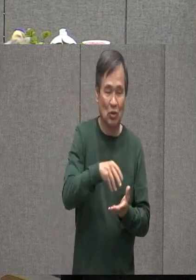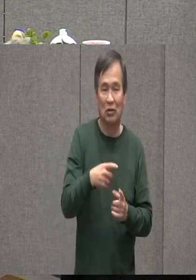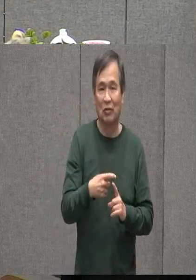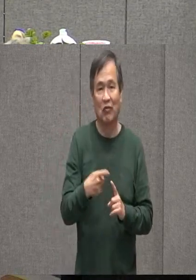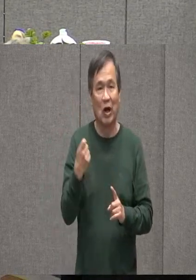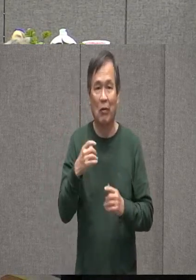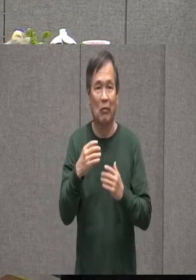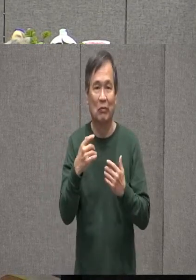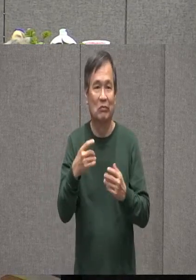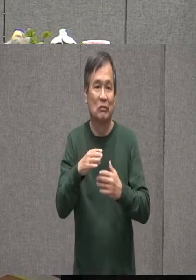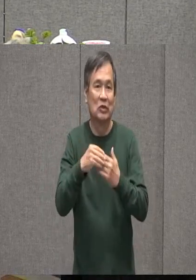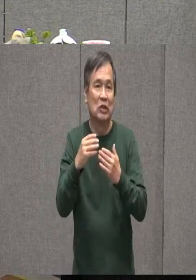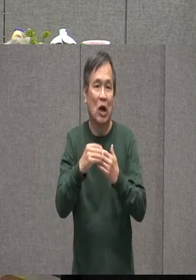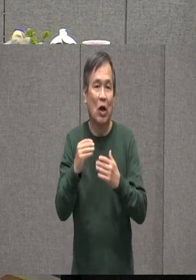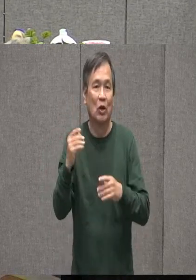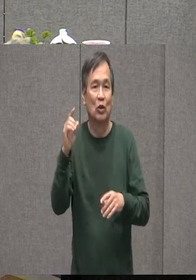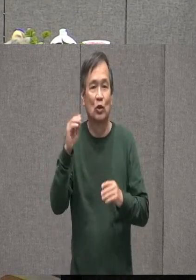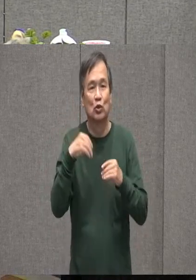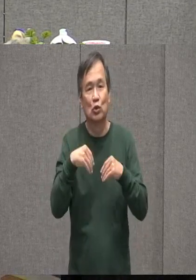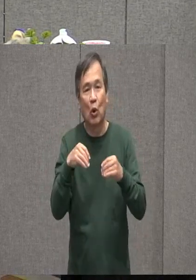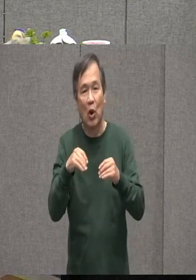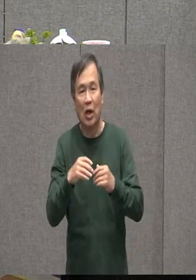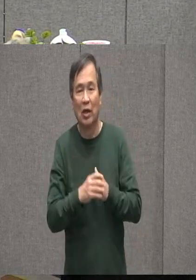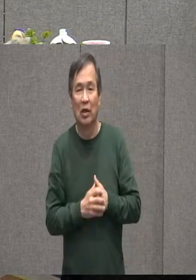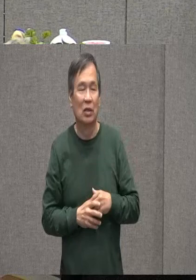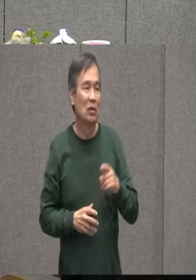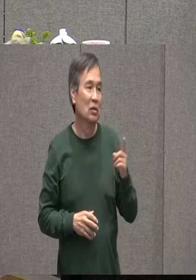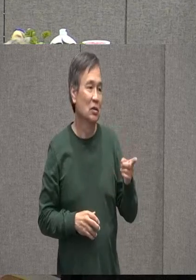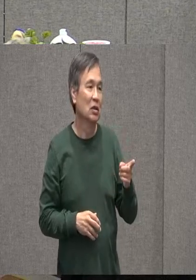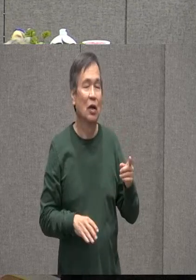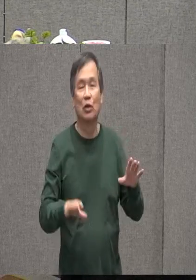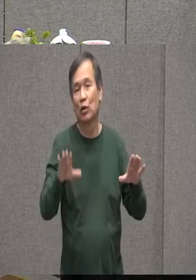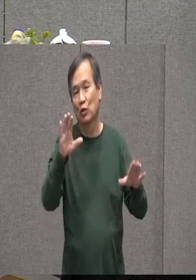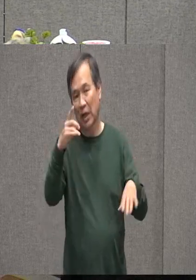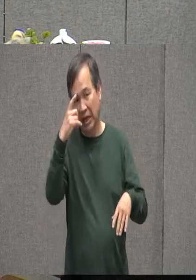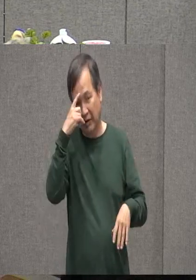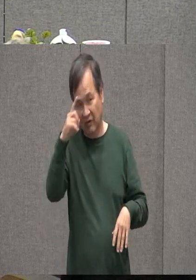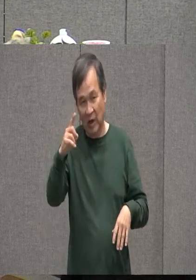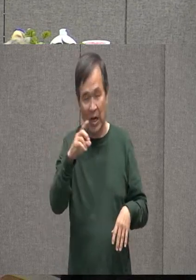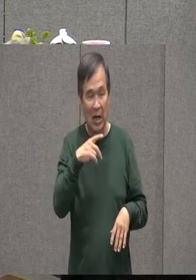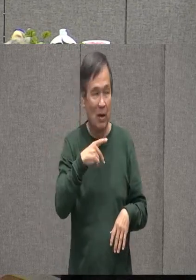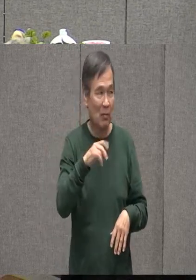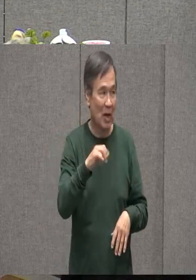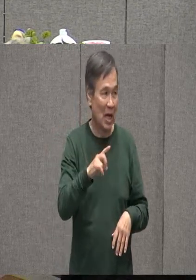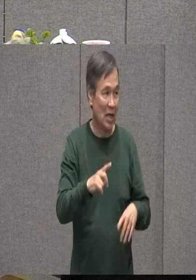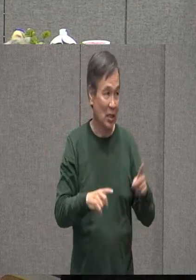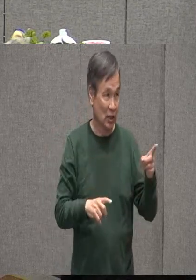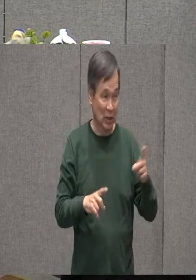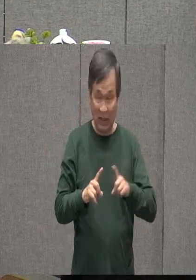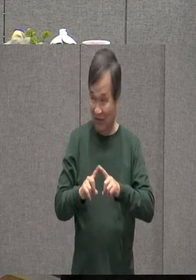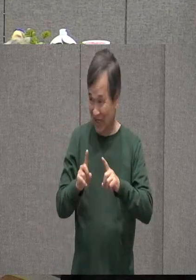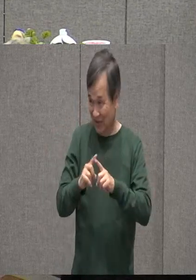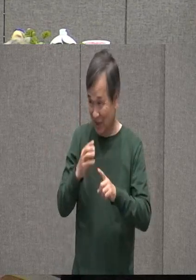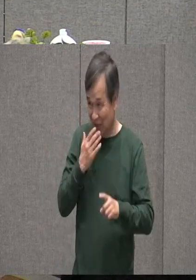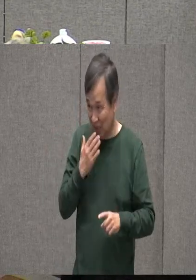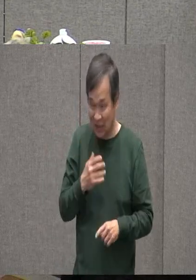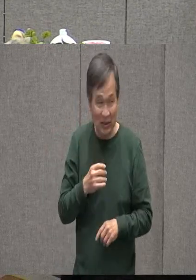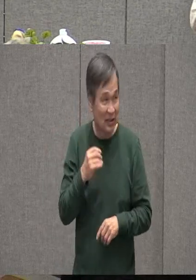and they come in packs of 10, okay, so they're great to use for stamp pads. So you could have a bunch of different colors? Absolutely, absolutely. - Excellent.